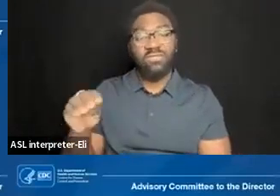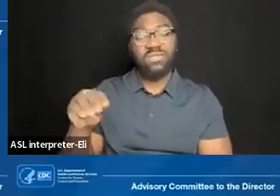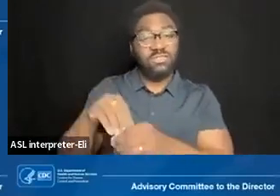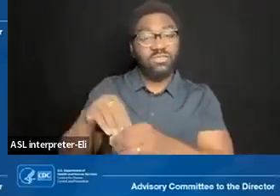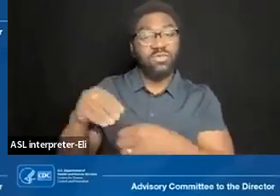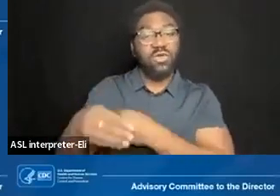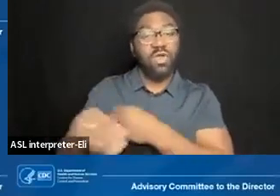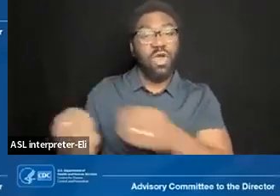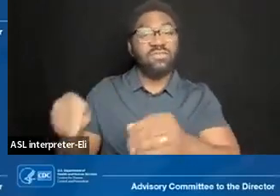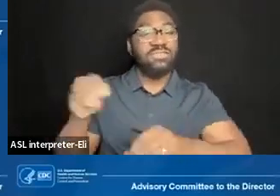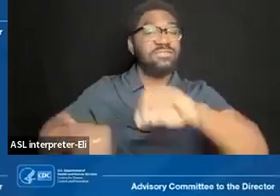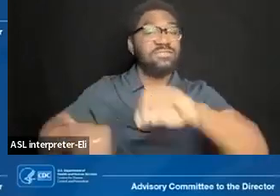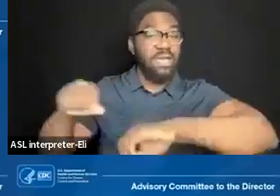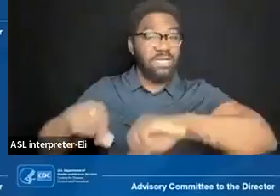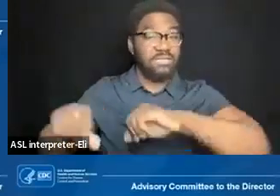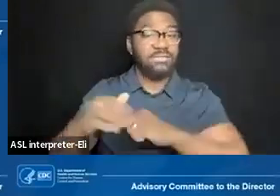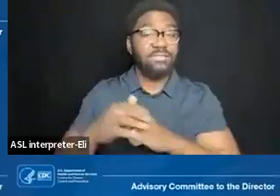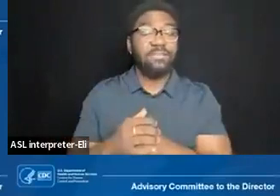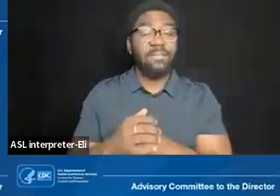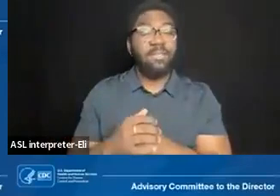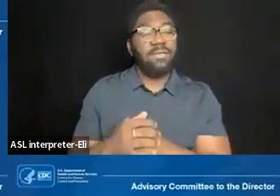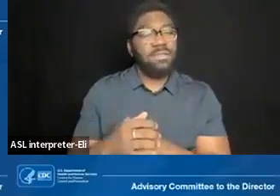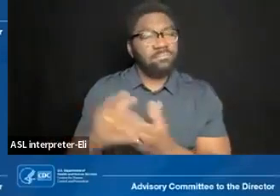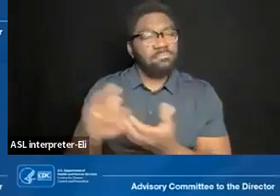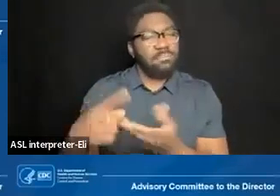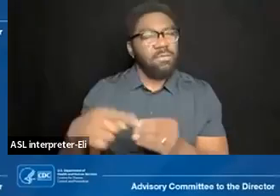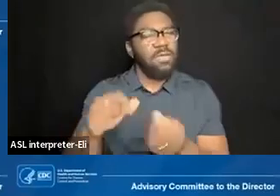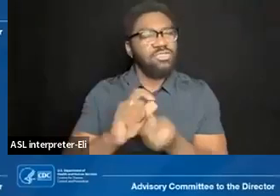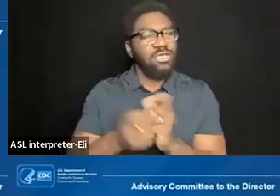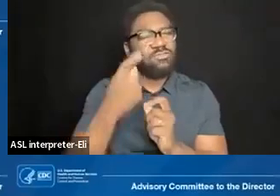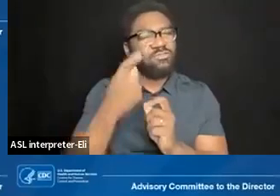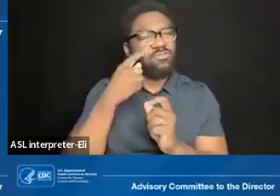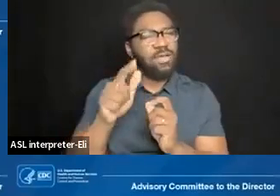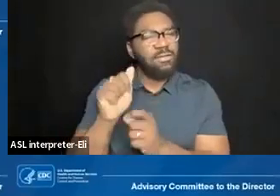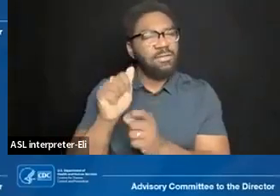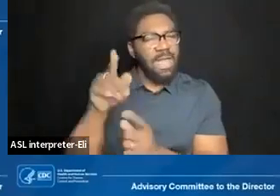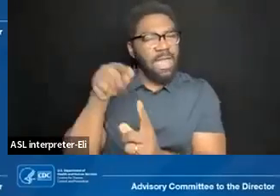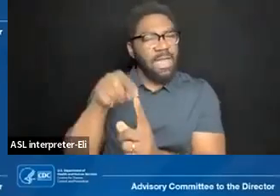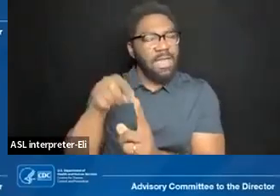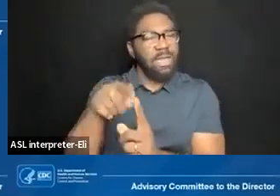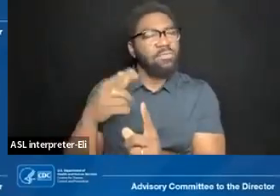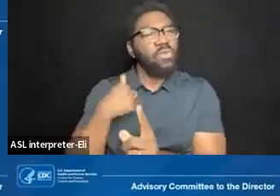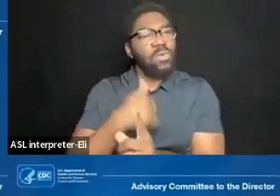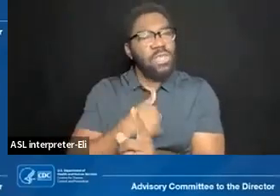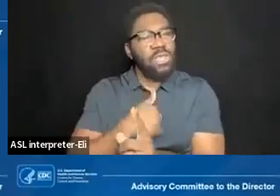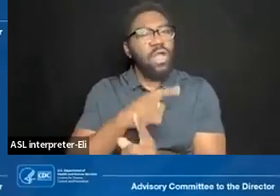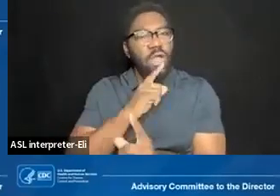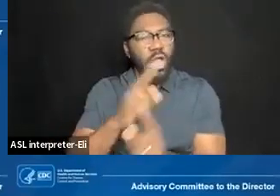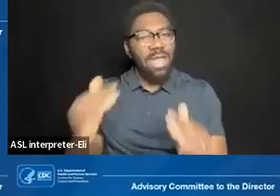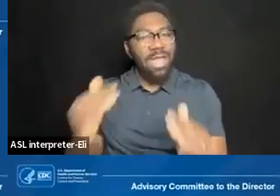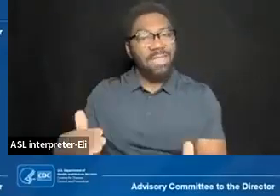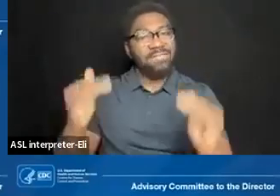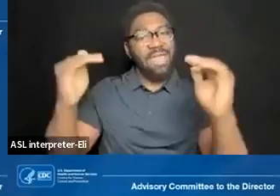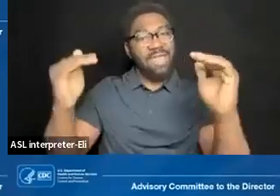So speaking about changes for our laboratories in particular, we are elevating the office of laboratory science to report